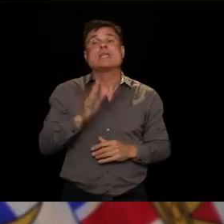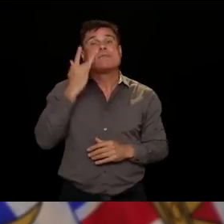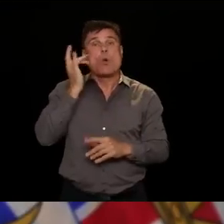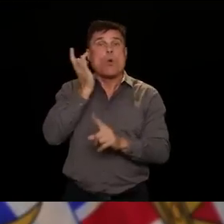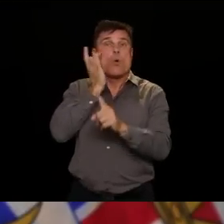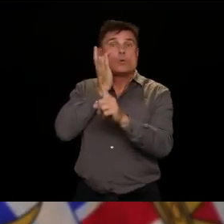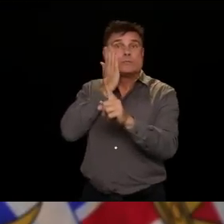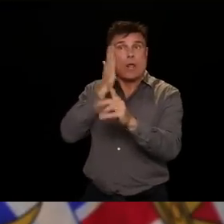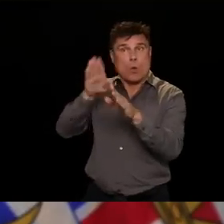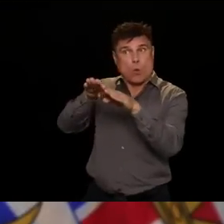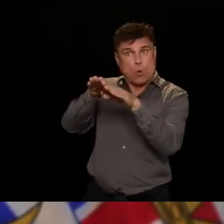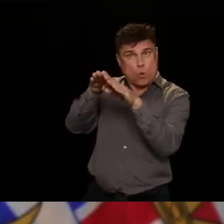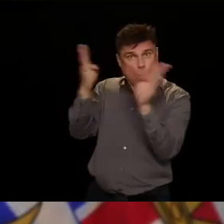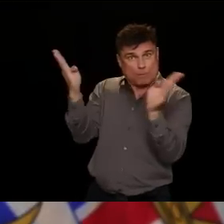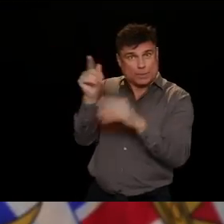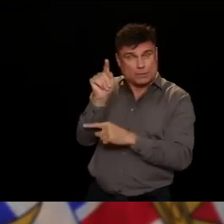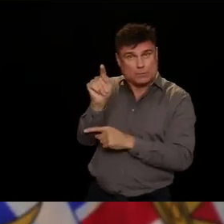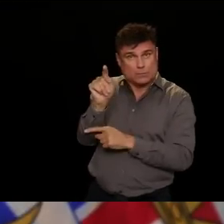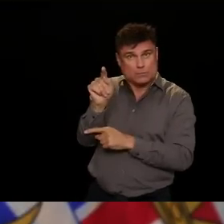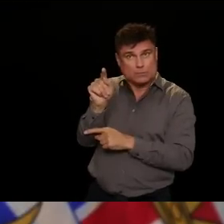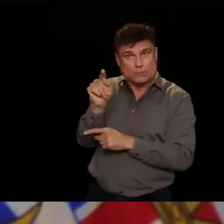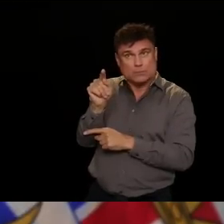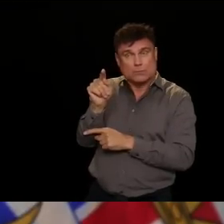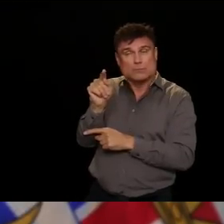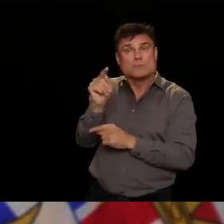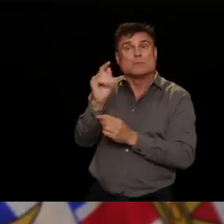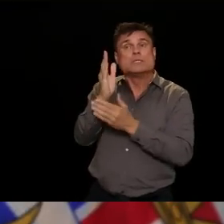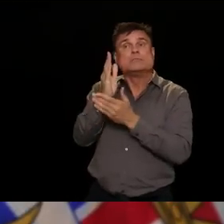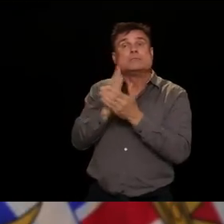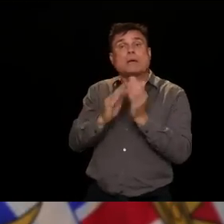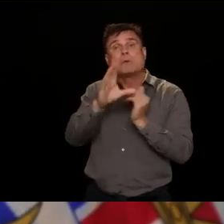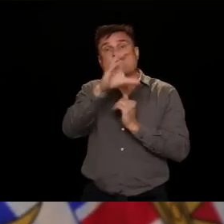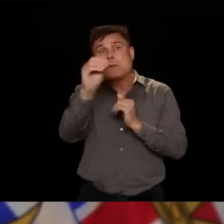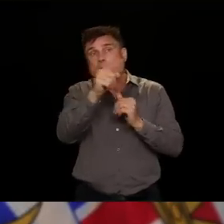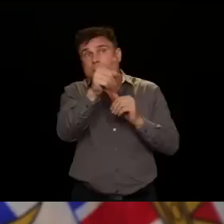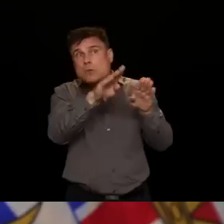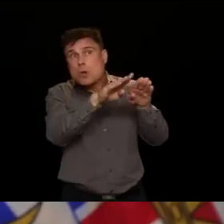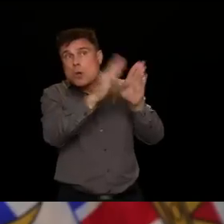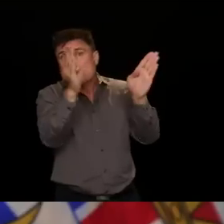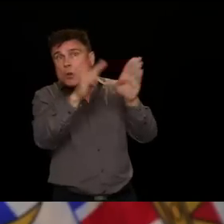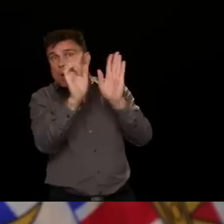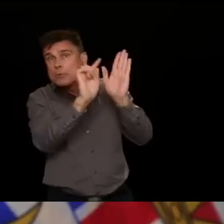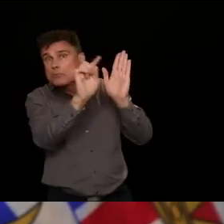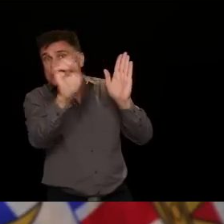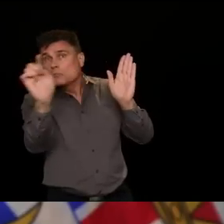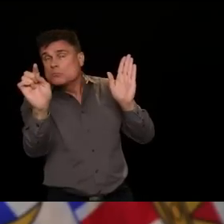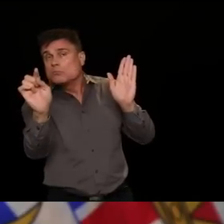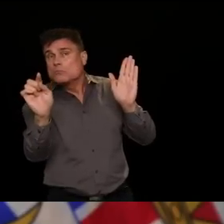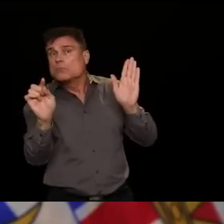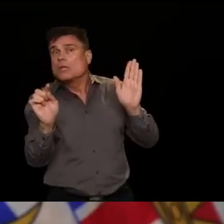but each of us has to keep that , those bubble small and that is what will maintain us not having